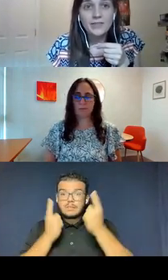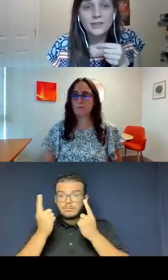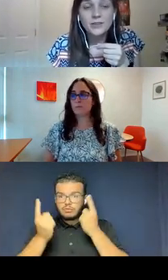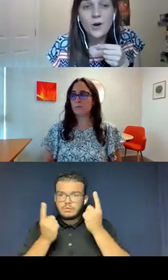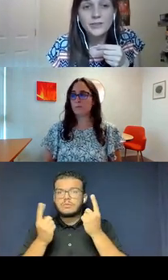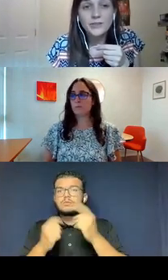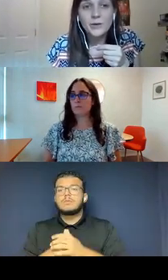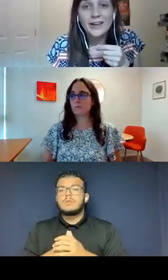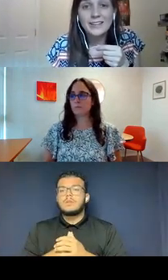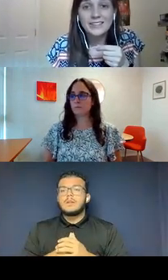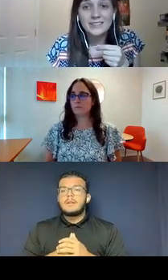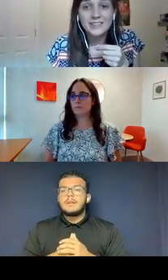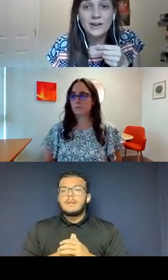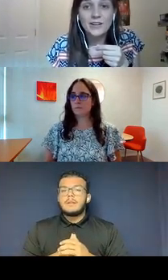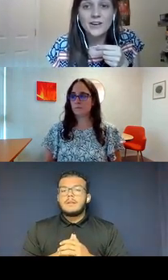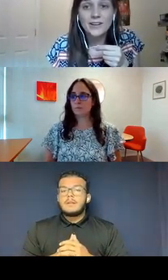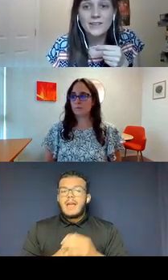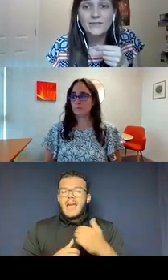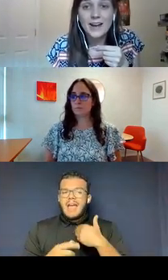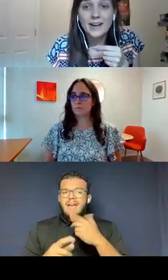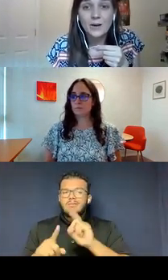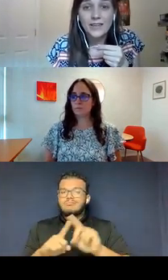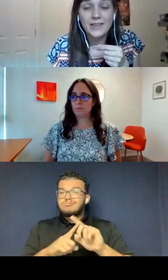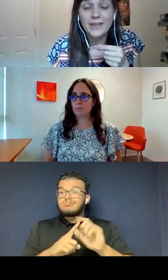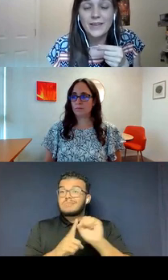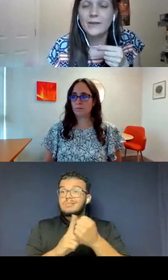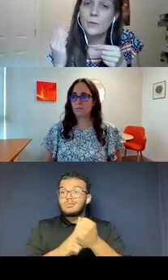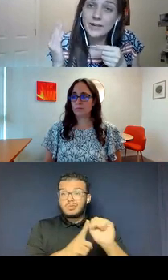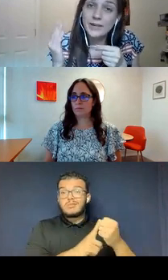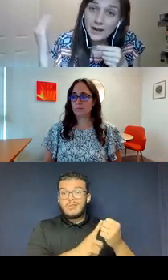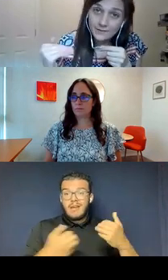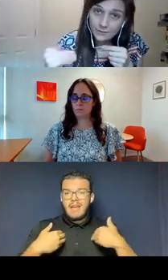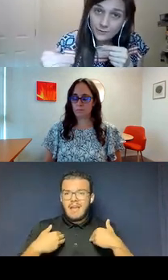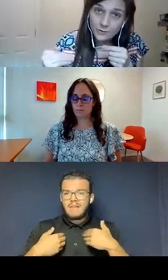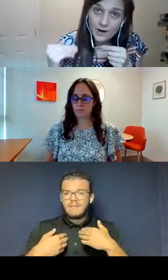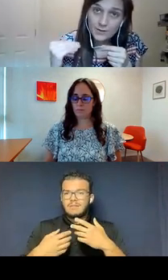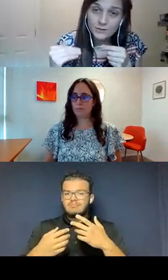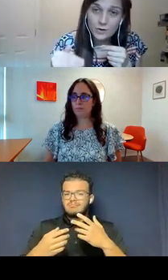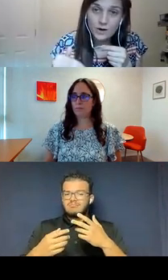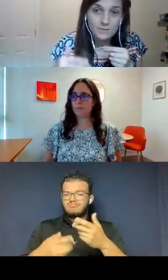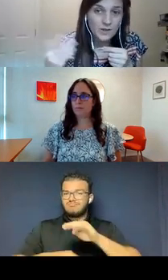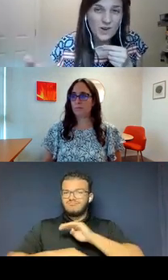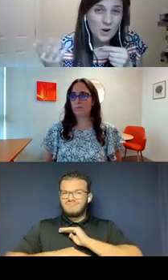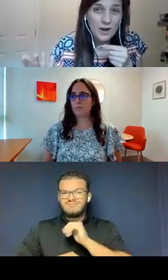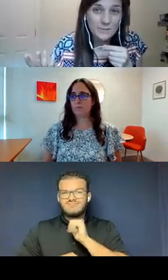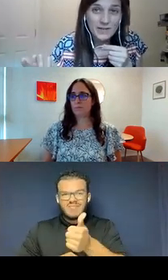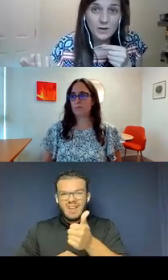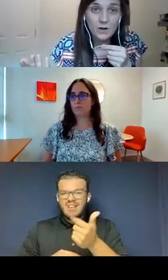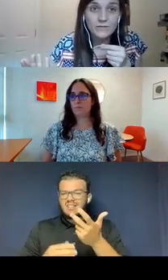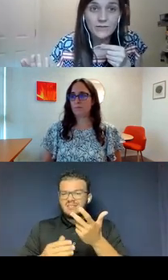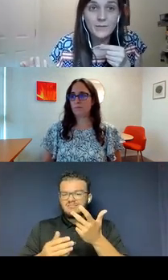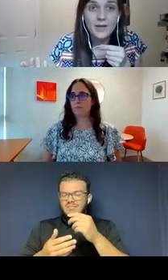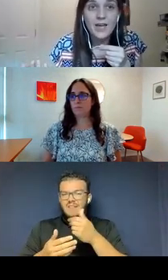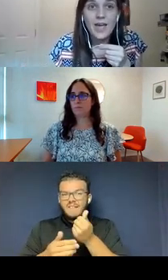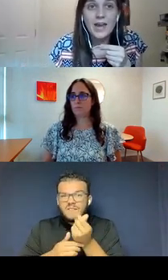there's also instances where you're going to find out that they don't meet any of those requirements or they're not quite meeting all of them.